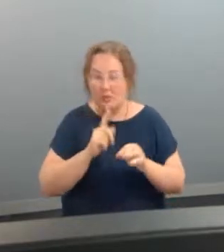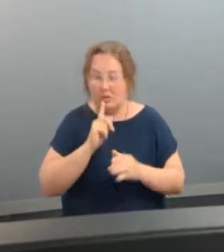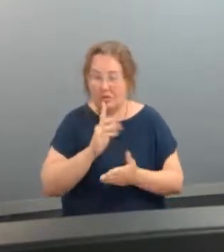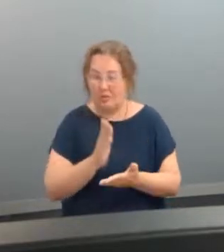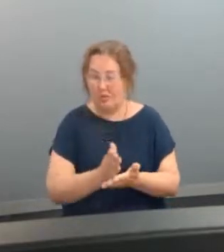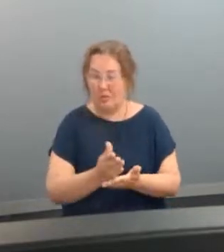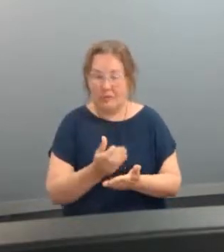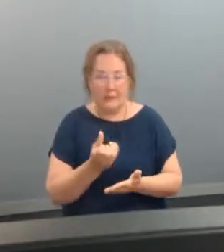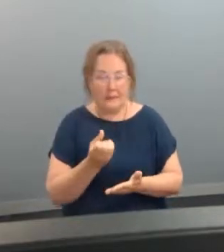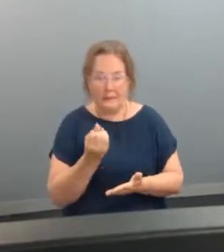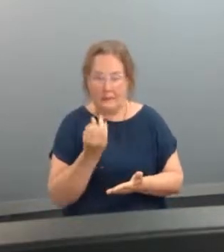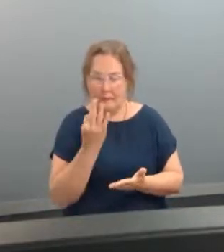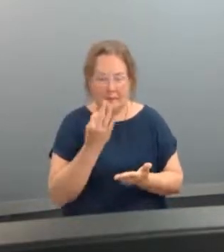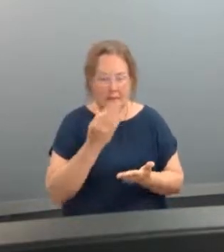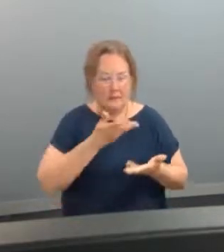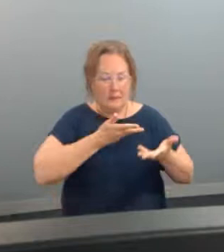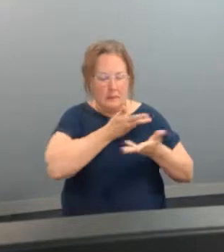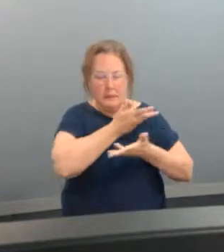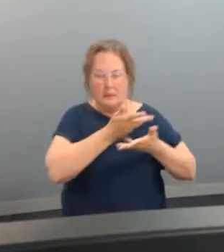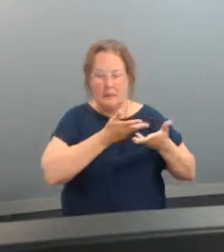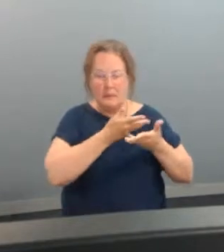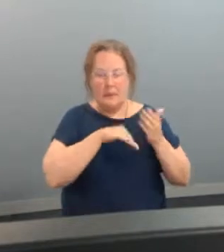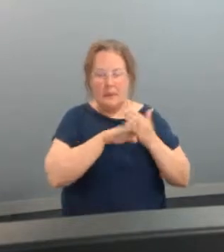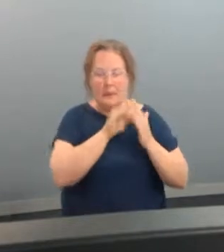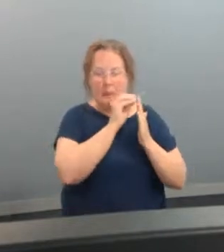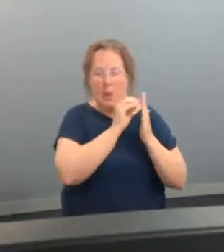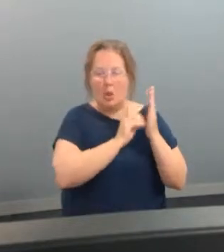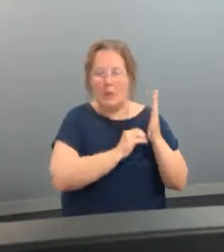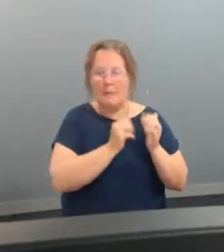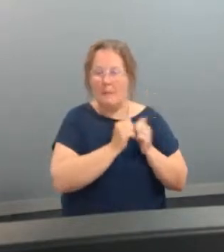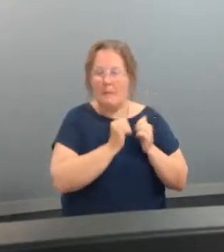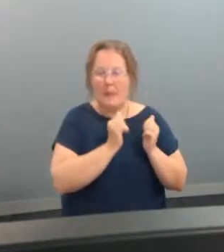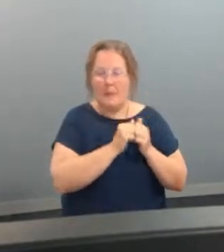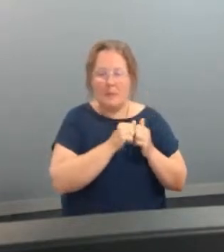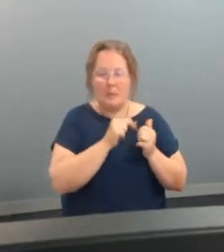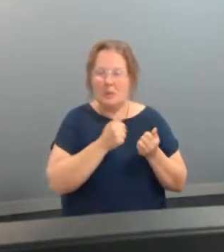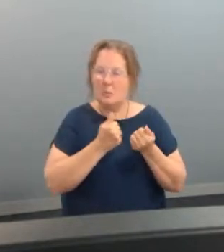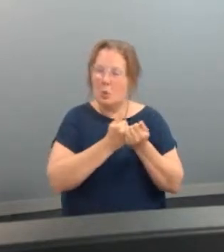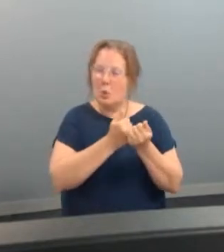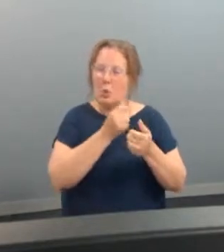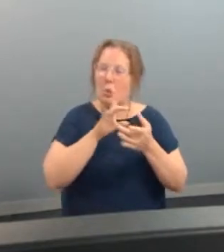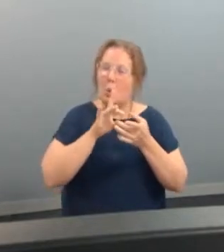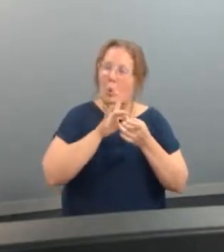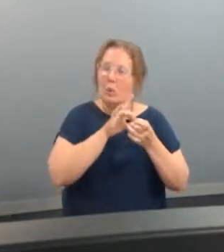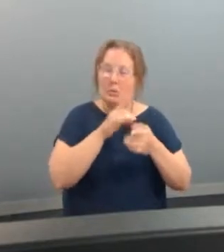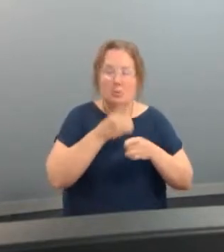other community consultations as well, and to be honest,